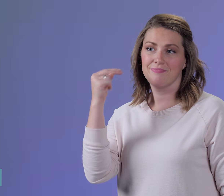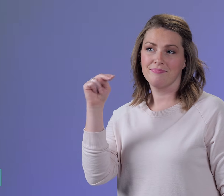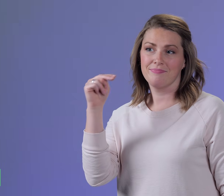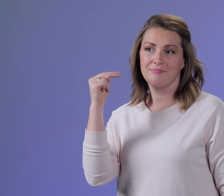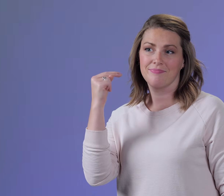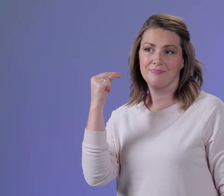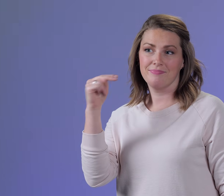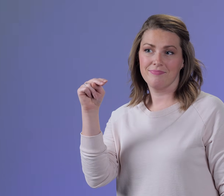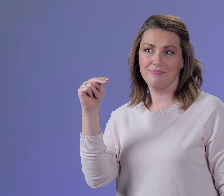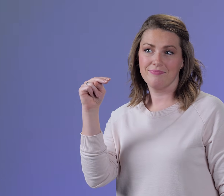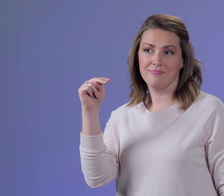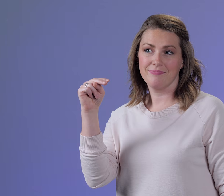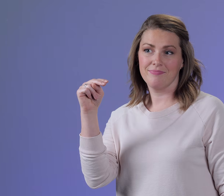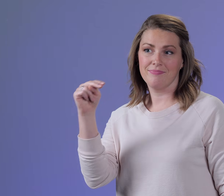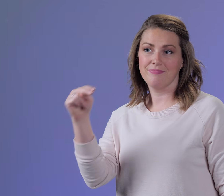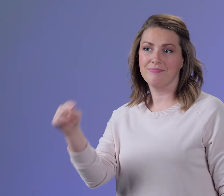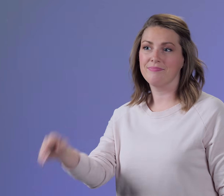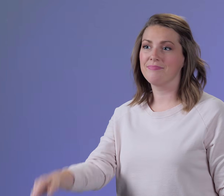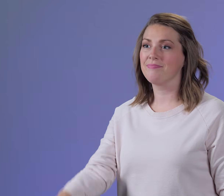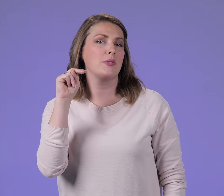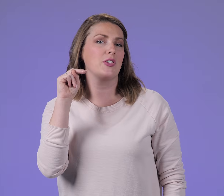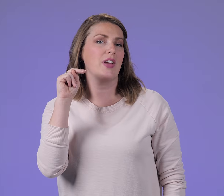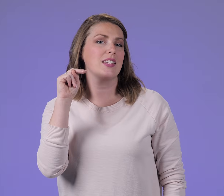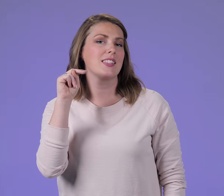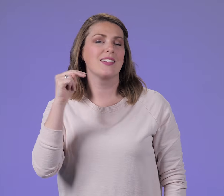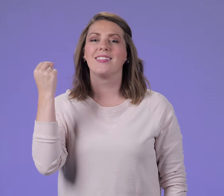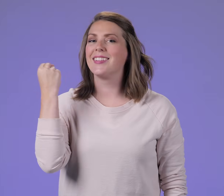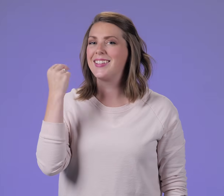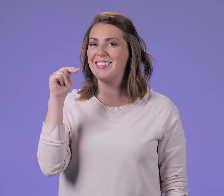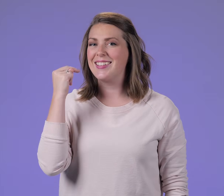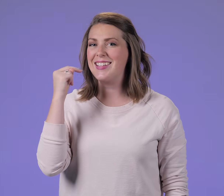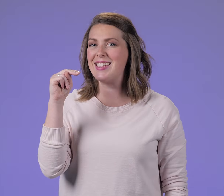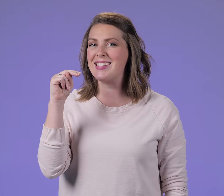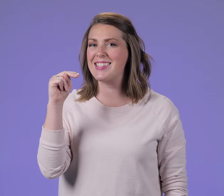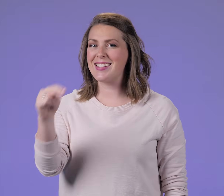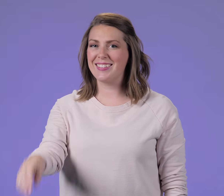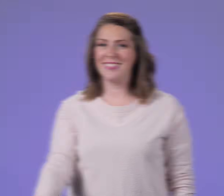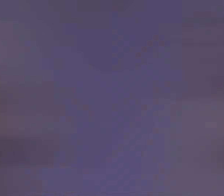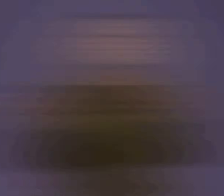You're doing an N and shaking it at the bottom of your face. Niece.